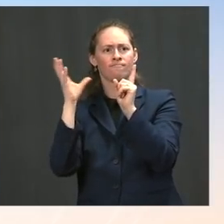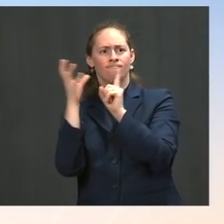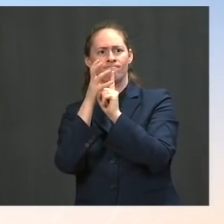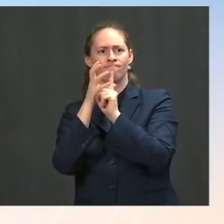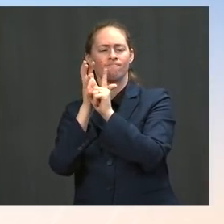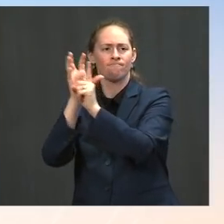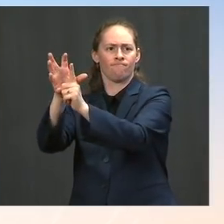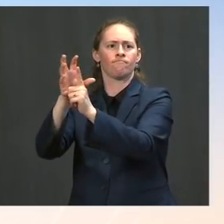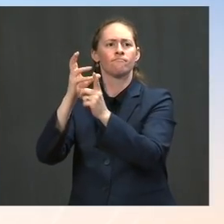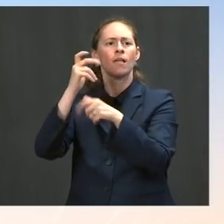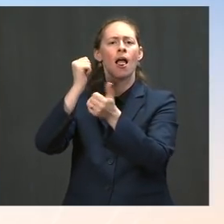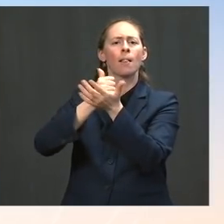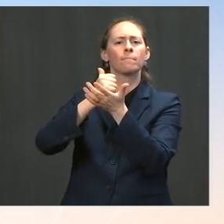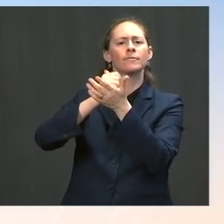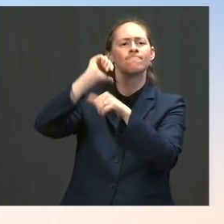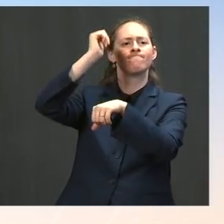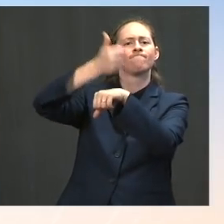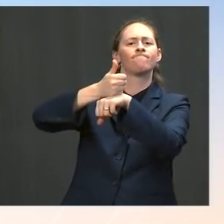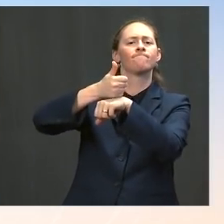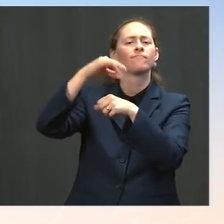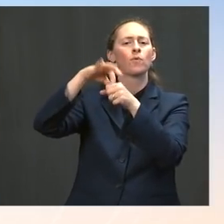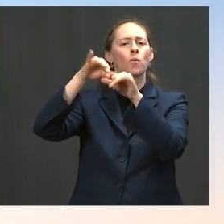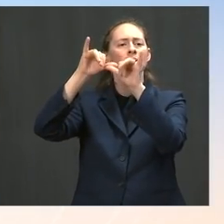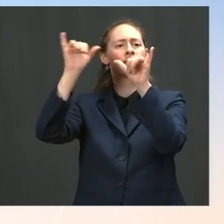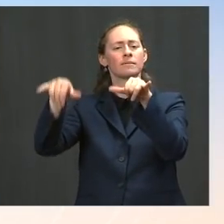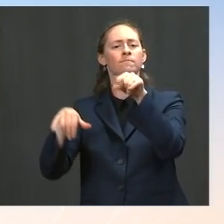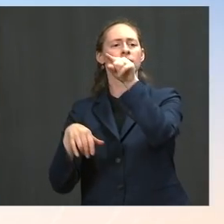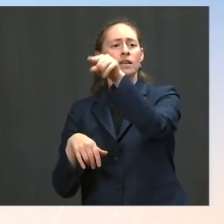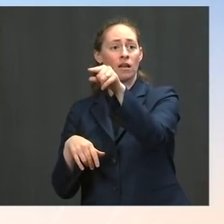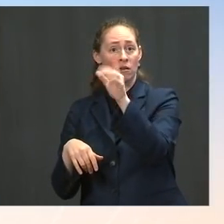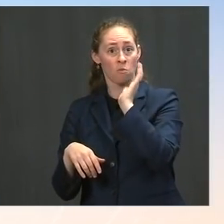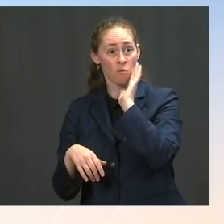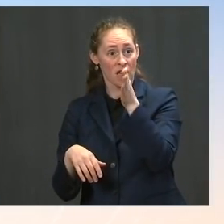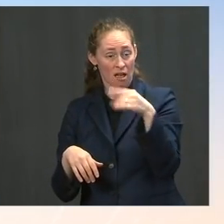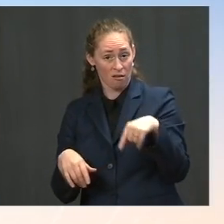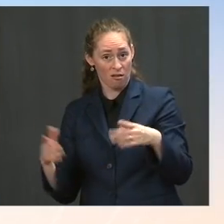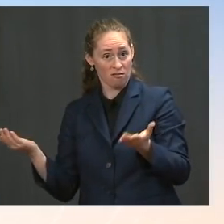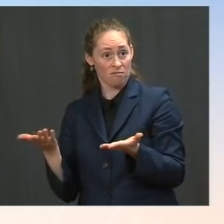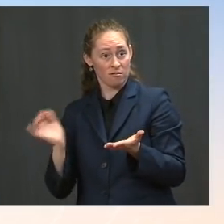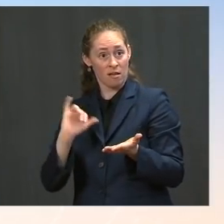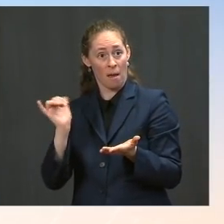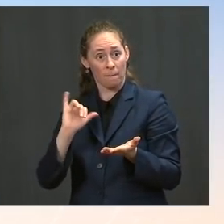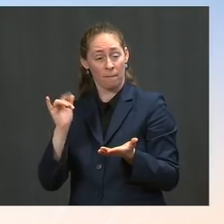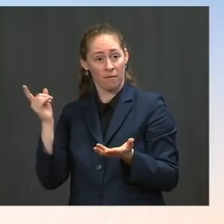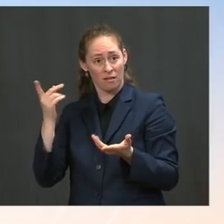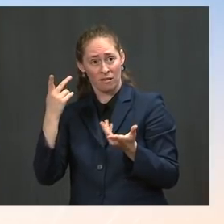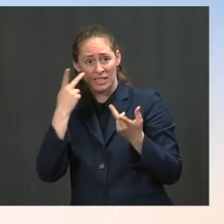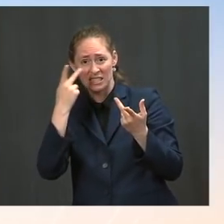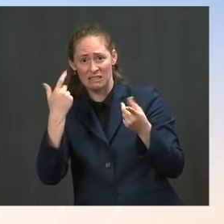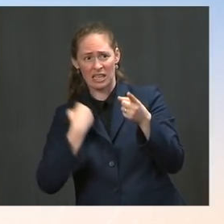Is there going to be a move to suppress the gangs to bring forward these free and fair elections that you're calling for? Ms. Psaki: Well, April, from the beginning, we've provided --